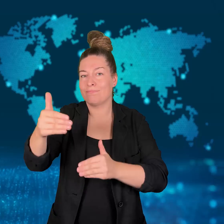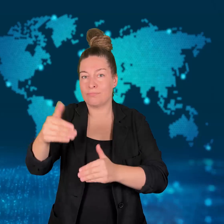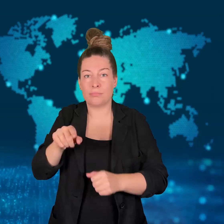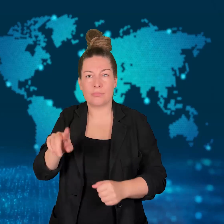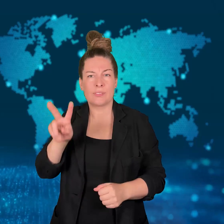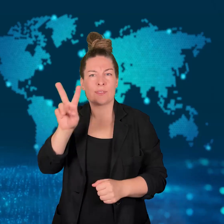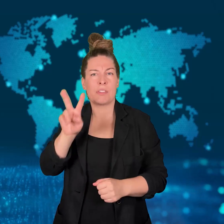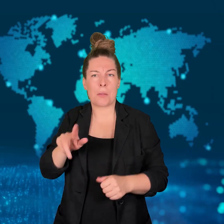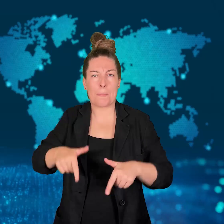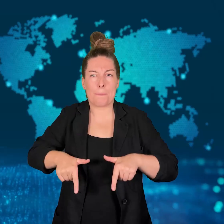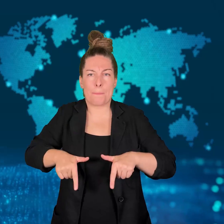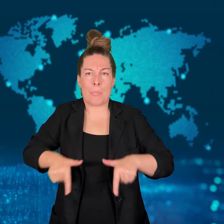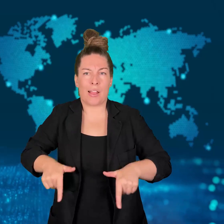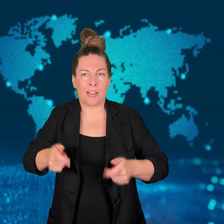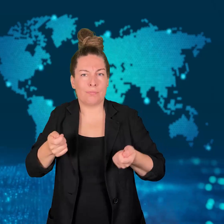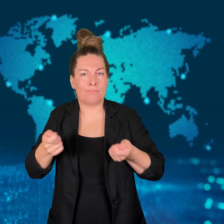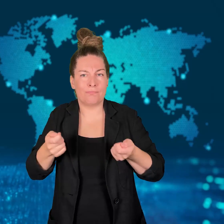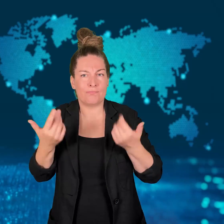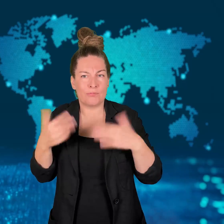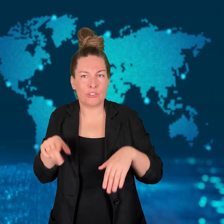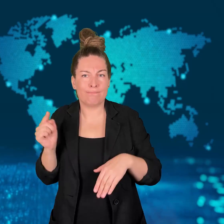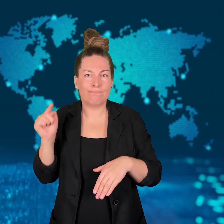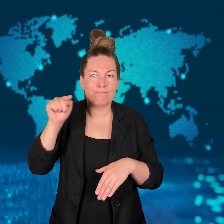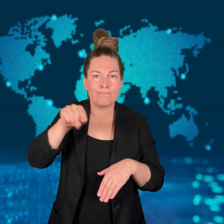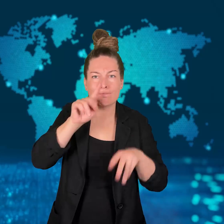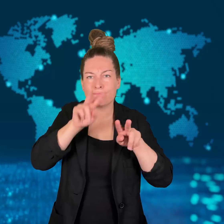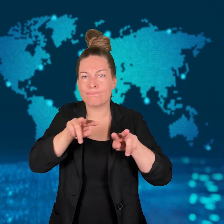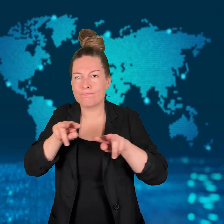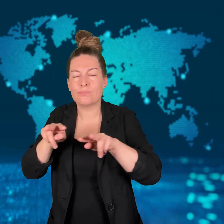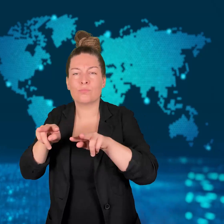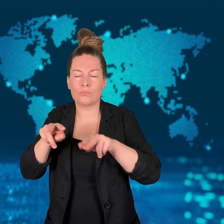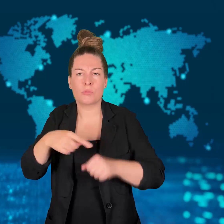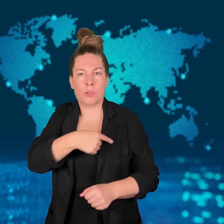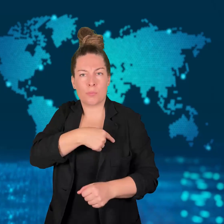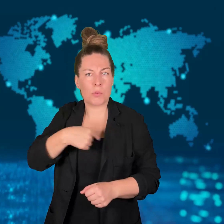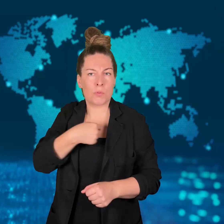Vietnam's Prime Minister visited a port city